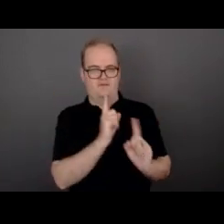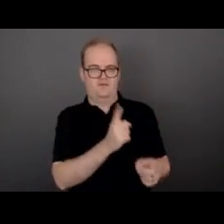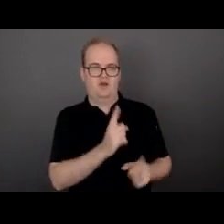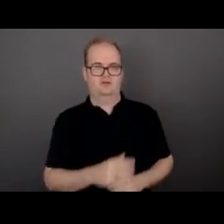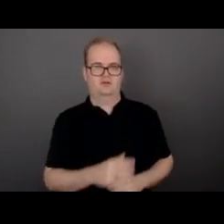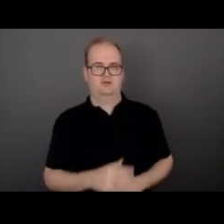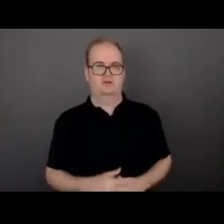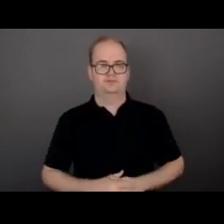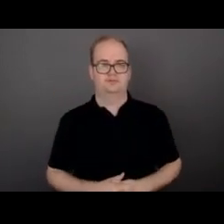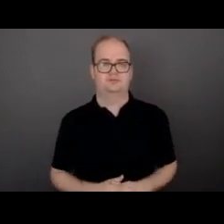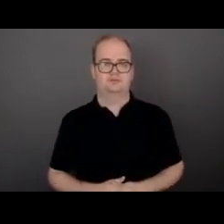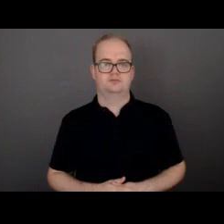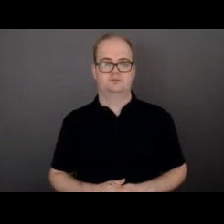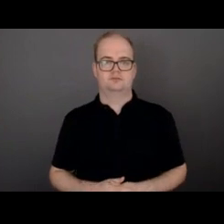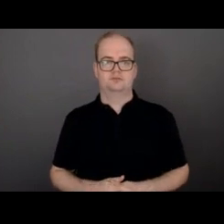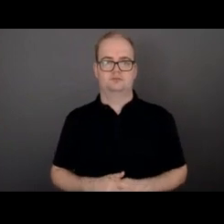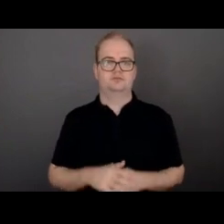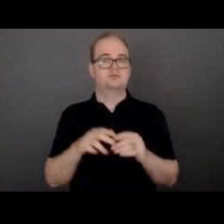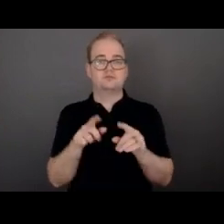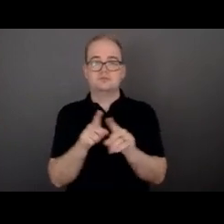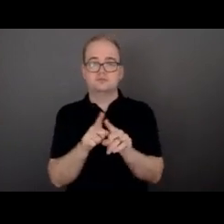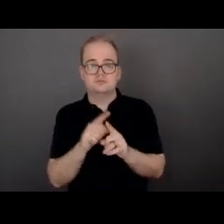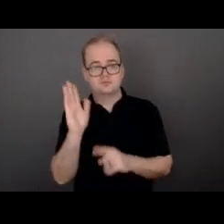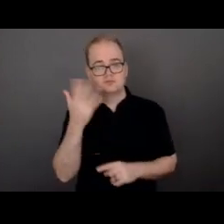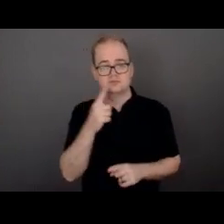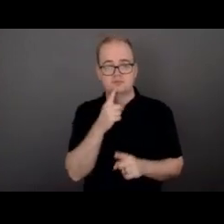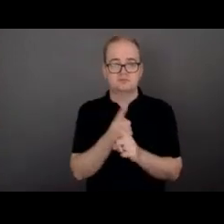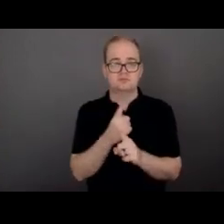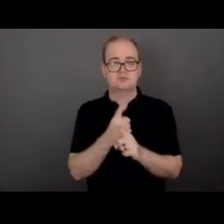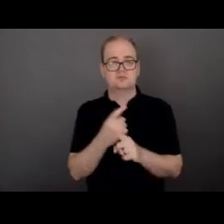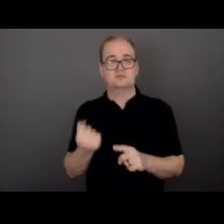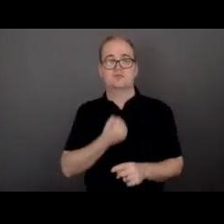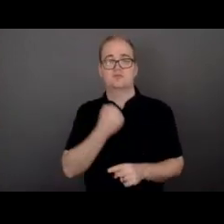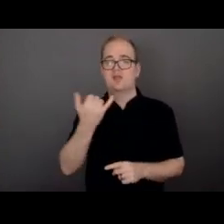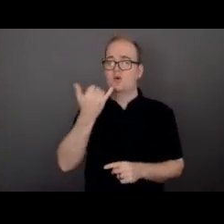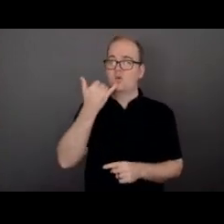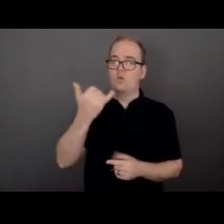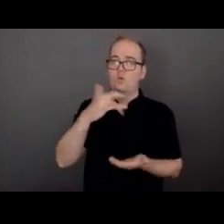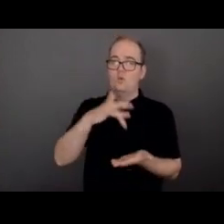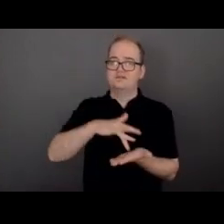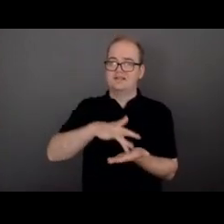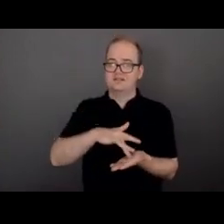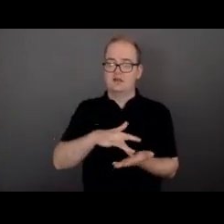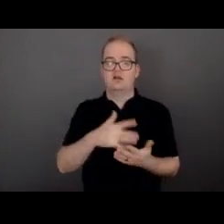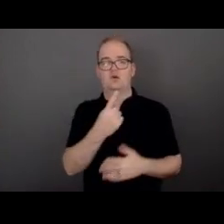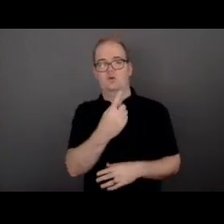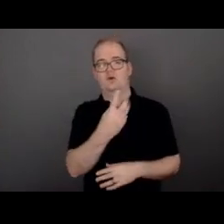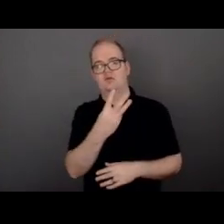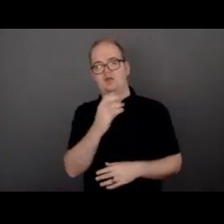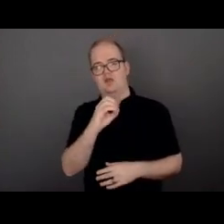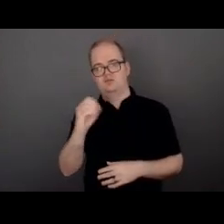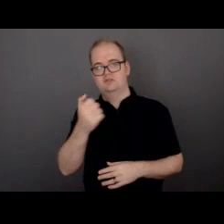We mentioned before our call centre, so that's the 1300 651 188 number.